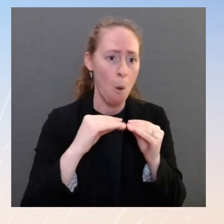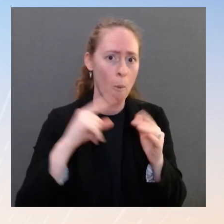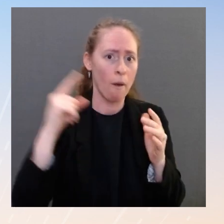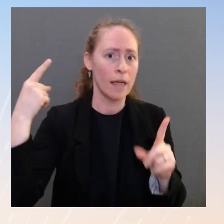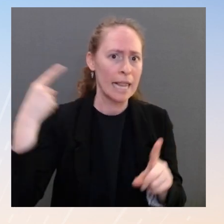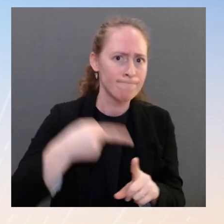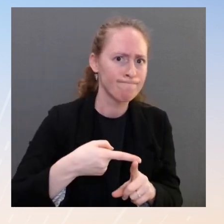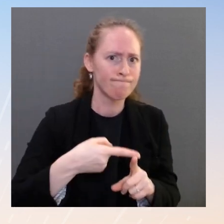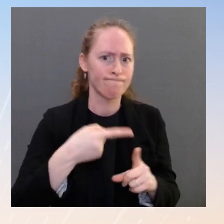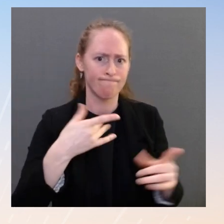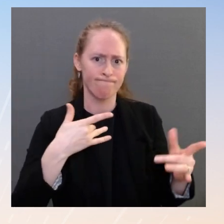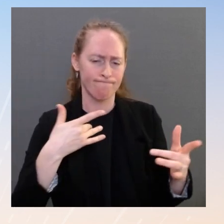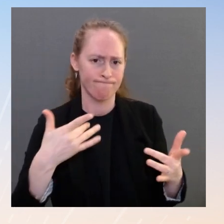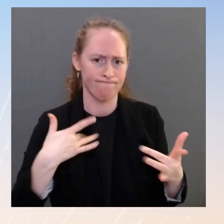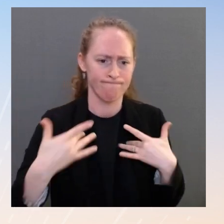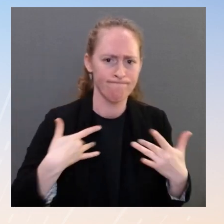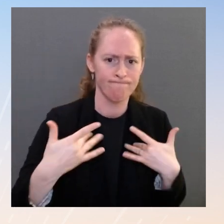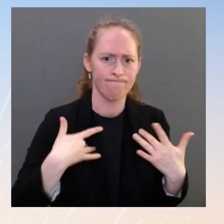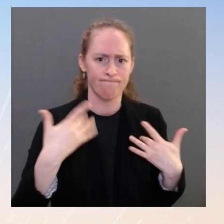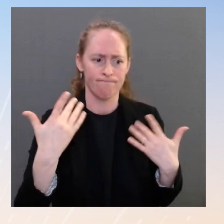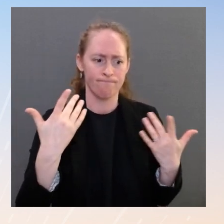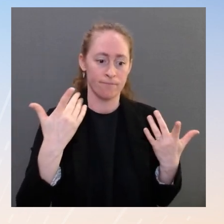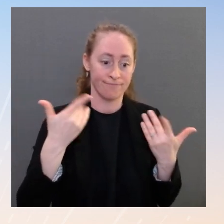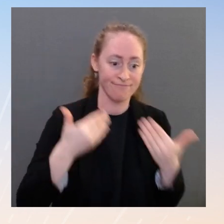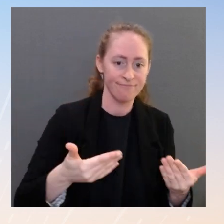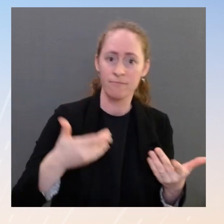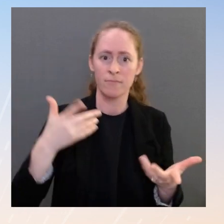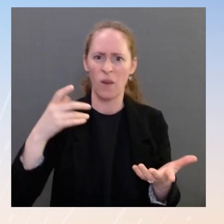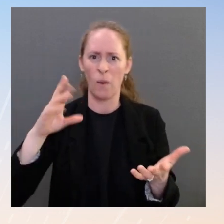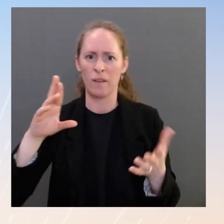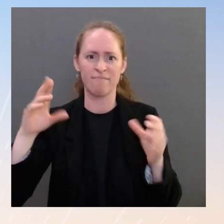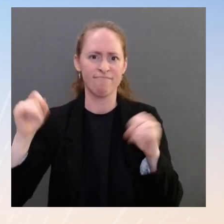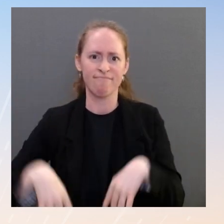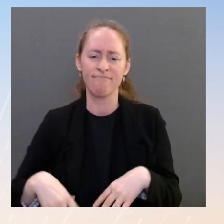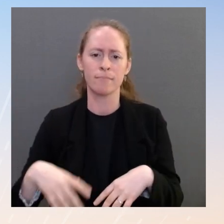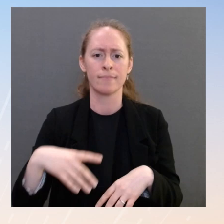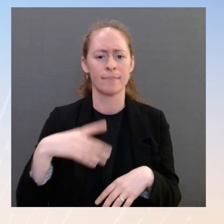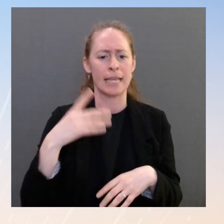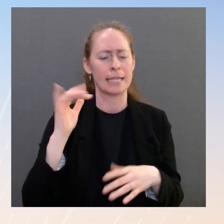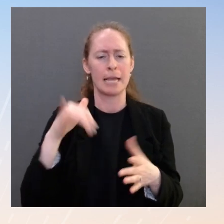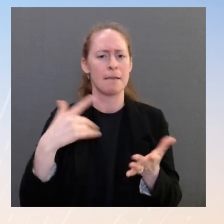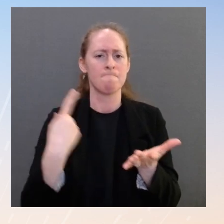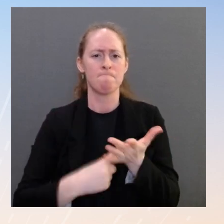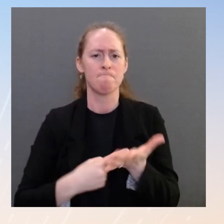There are many strong feelings and points of view on Capitol Hill in the House